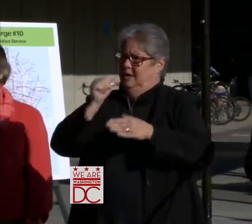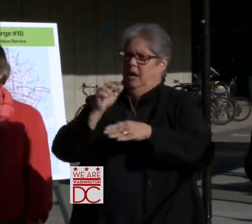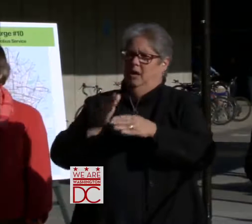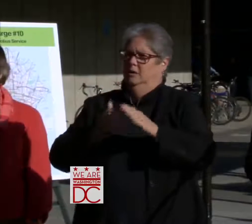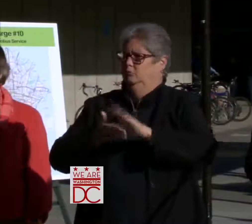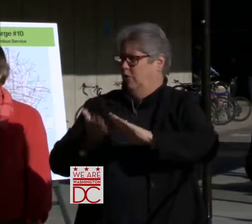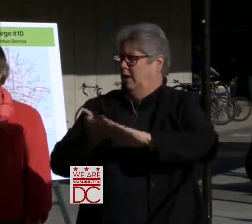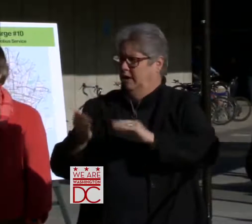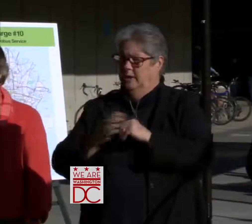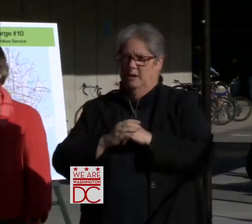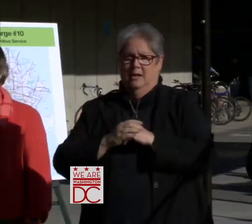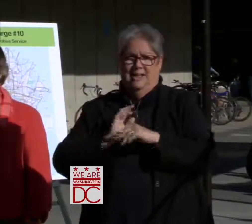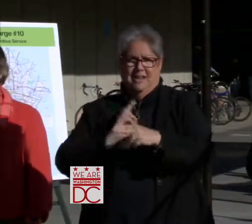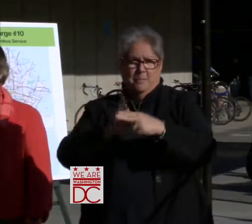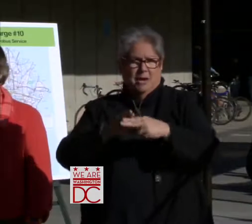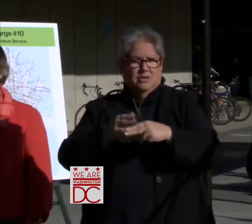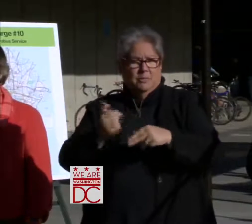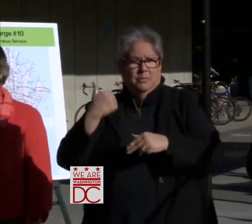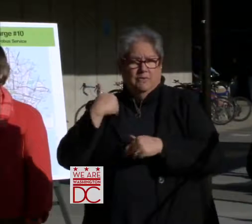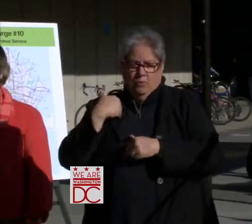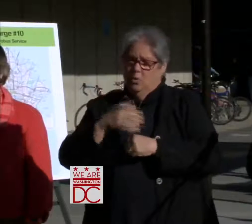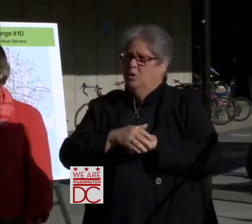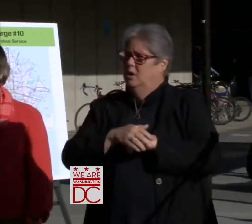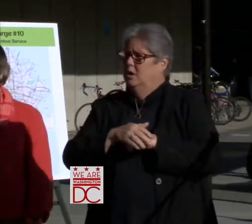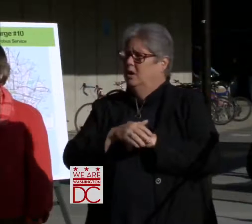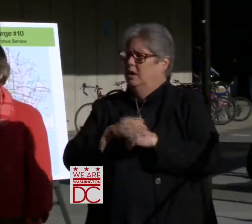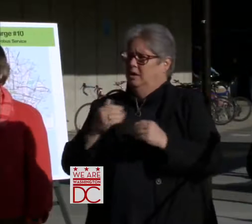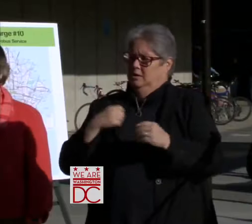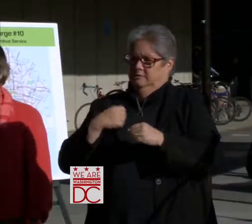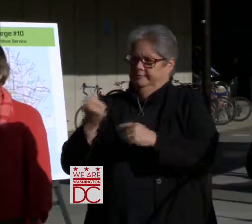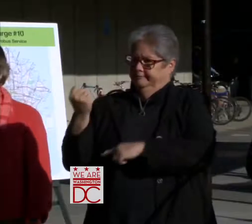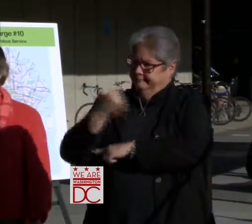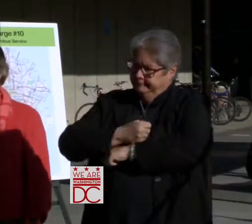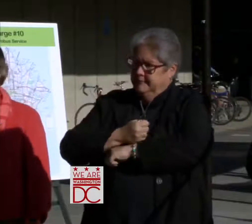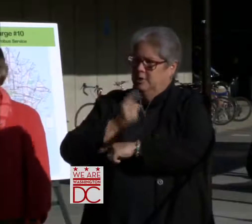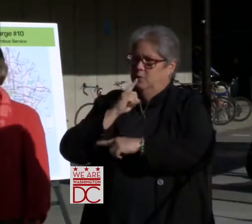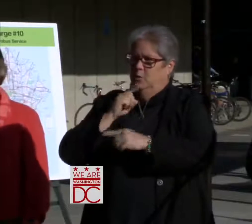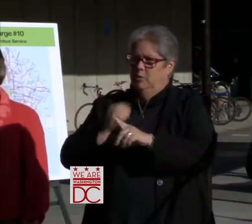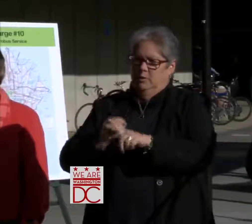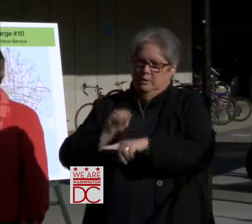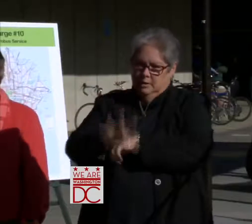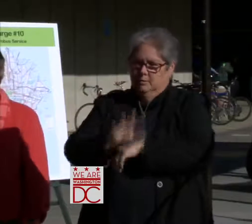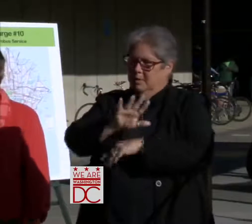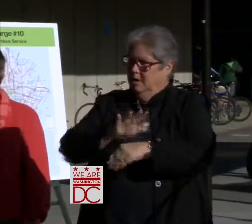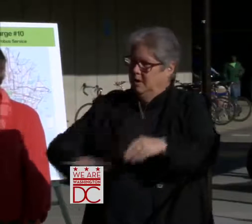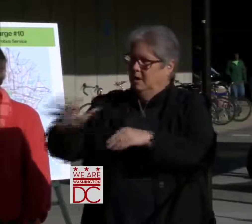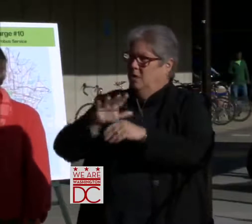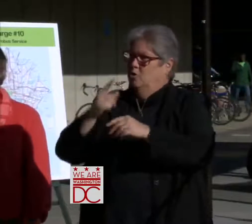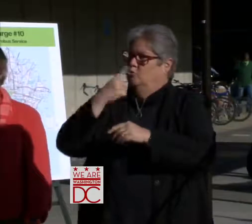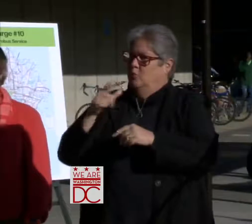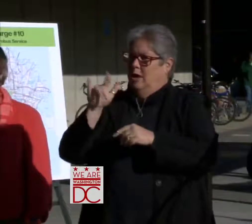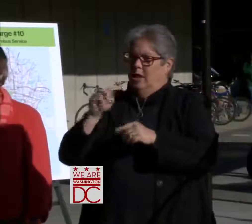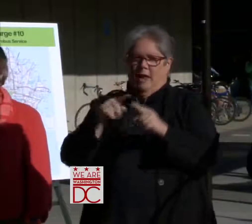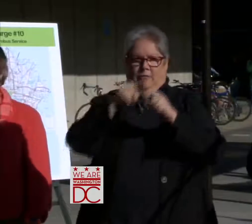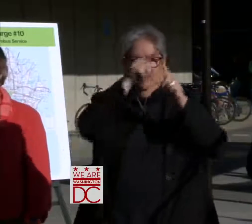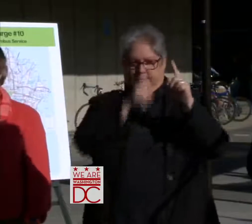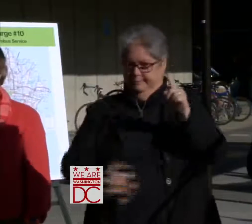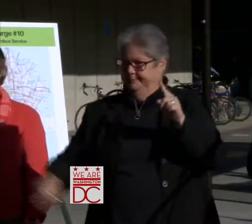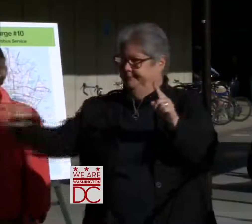AS I MENTIONED EARLIER, THE SHUT DOWN WILL RESULT IN SEVERE SERVICE REDUCTIONS THAT IMPACT THE ENTIRE RED LINE FROM ONE END TO THE OTHER.